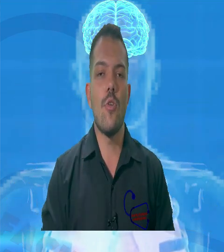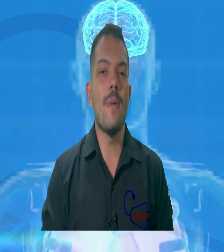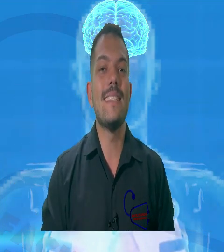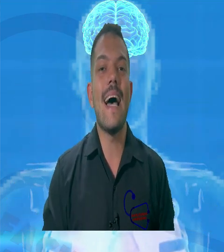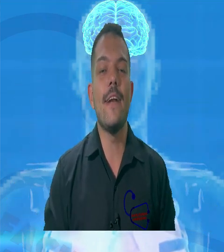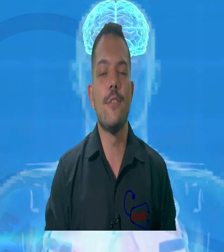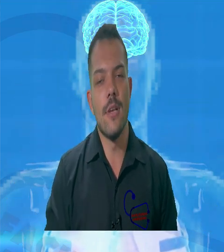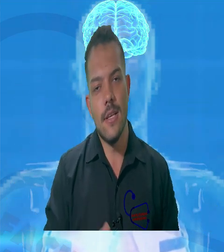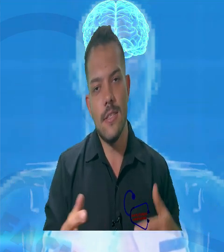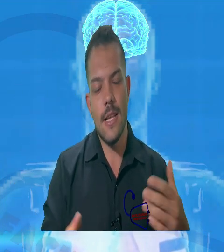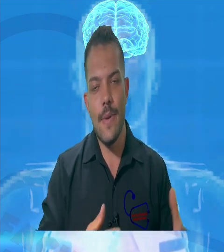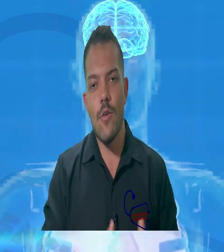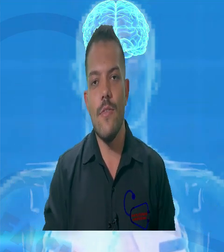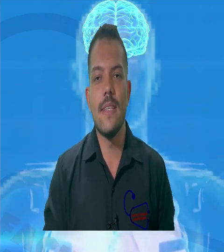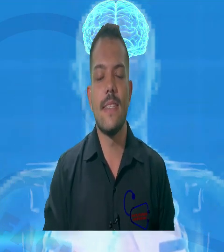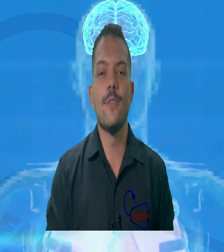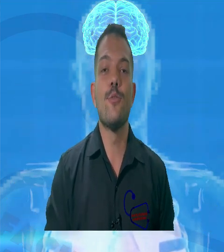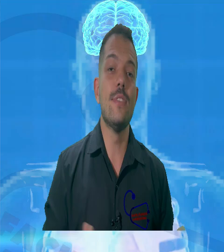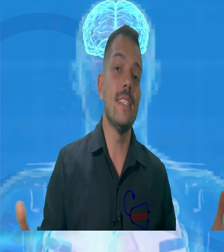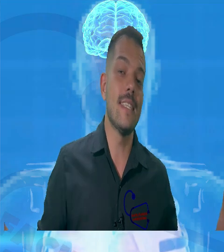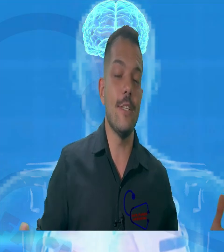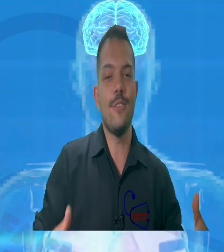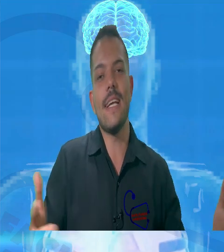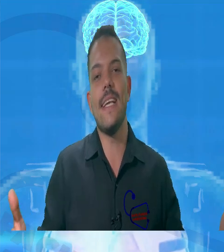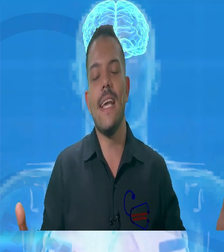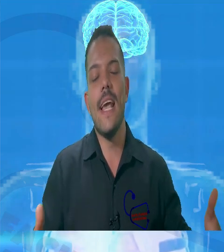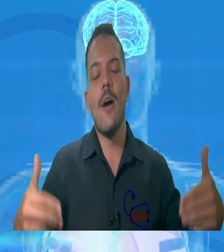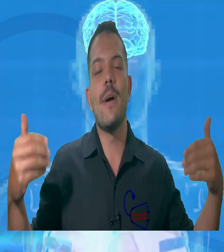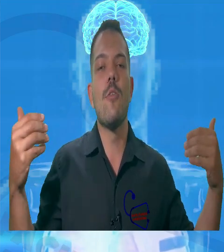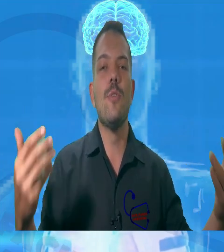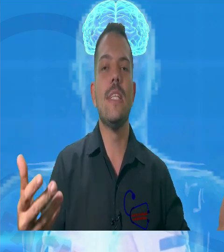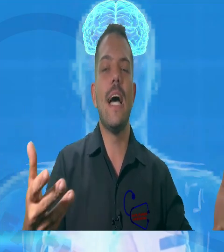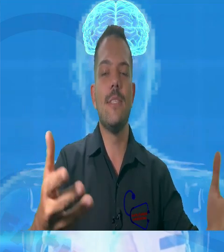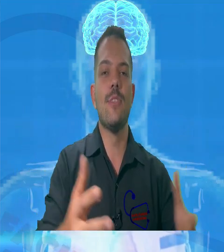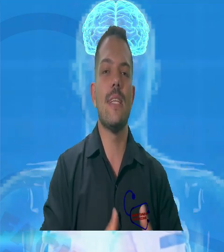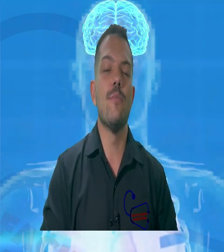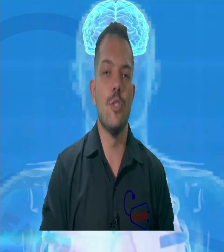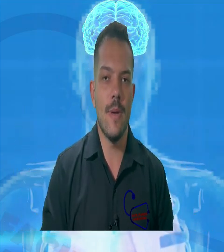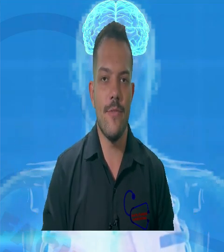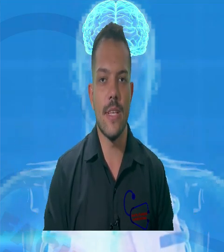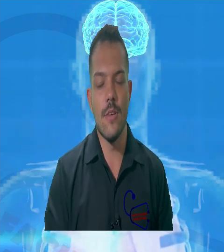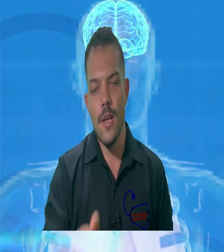comments, always talking to subscribers and this is a community, you are very good -come on, let's get